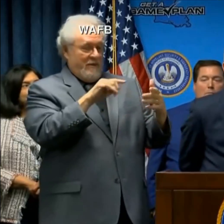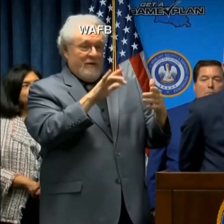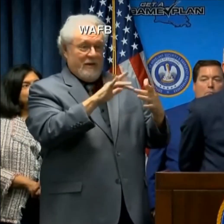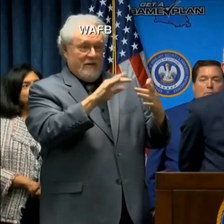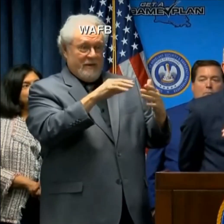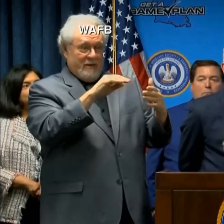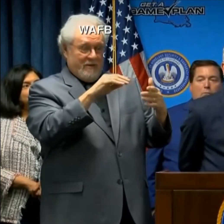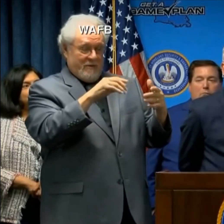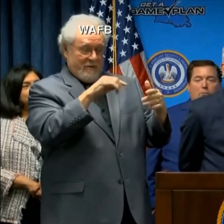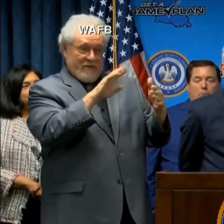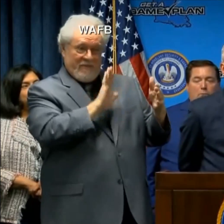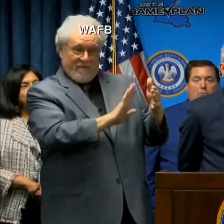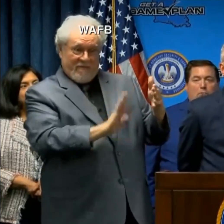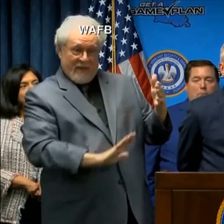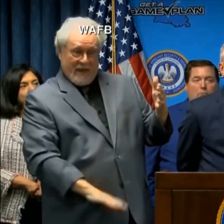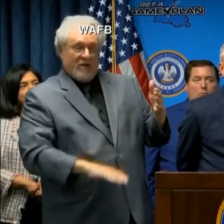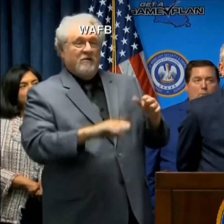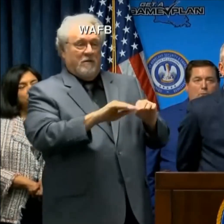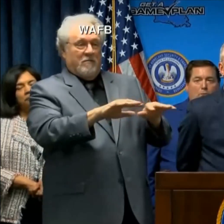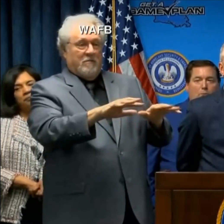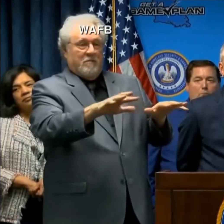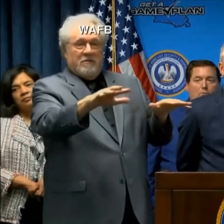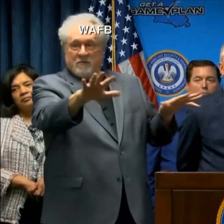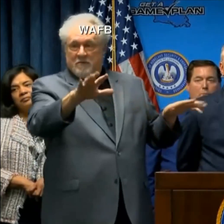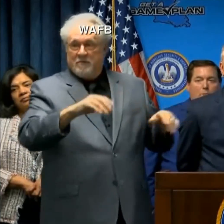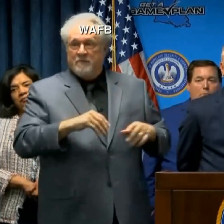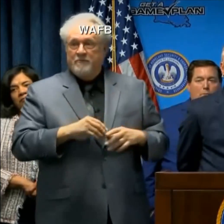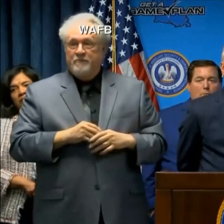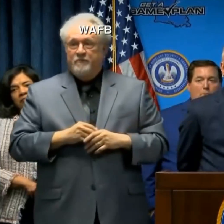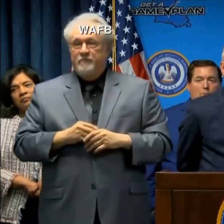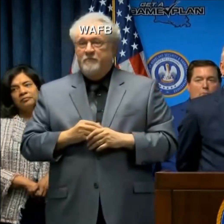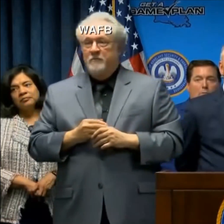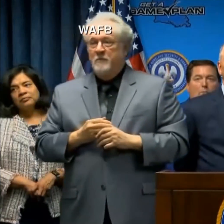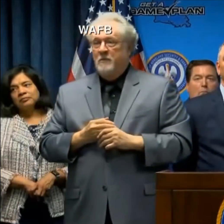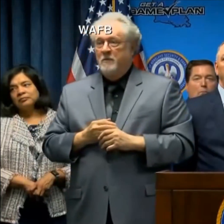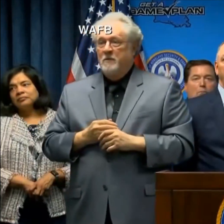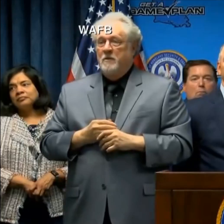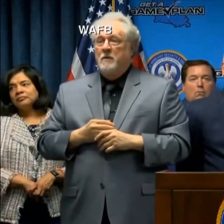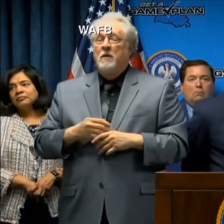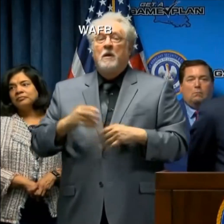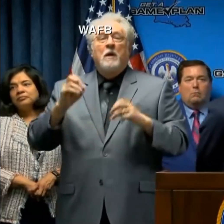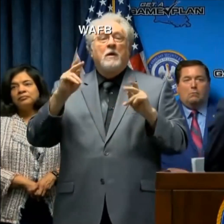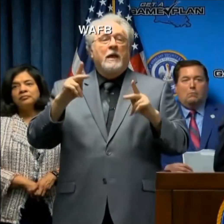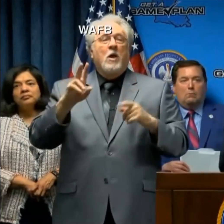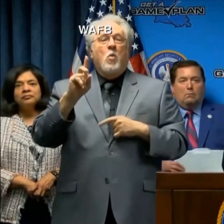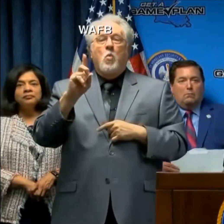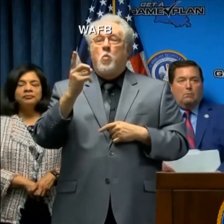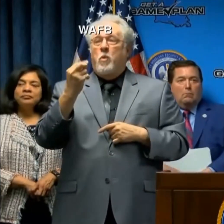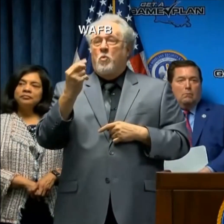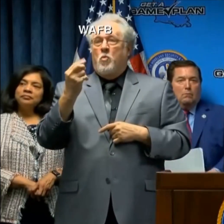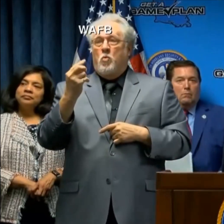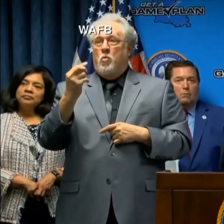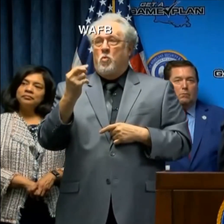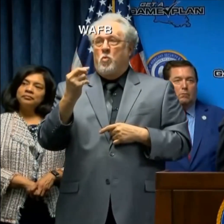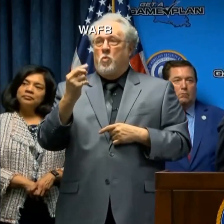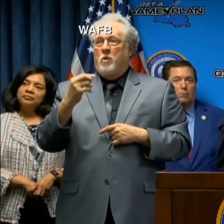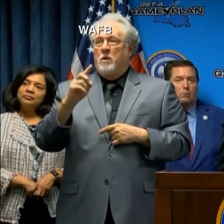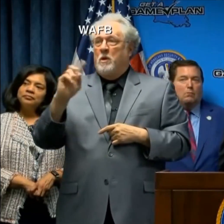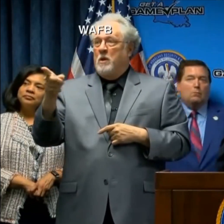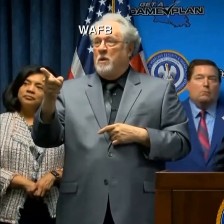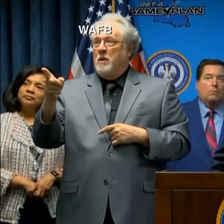who's has no symptoms and just needs to monitor it question yes sir of course